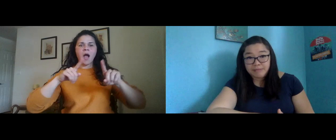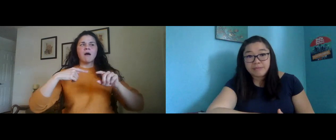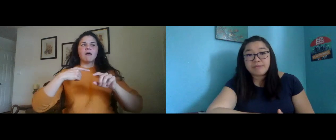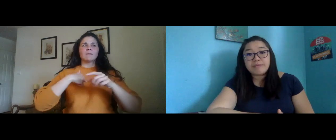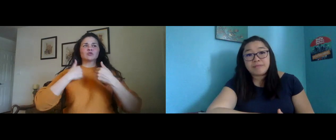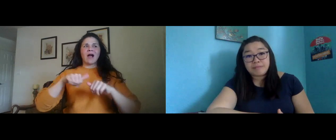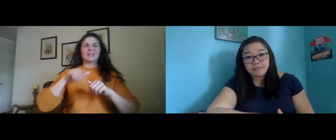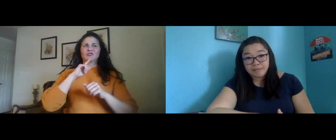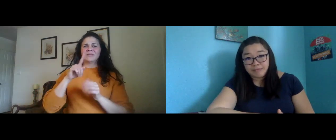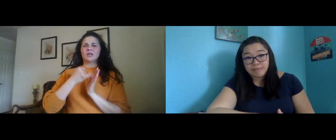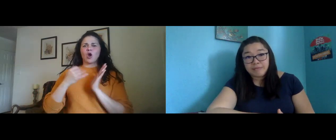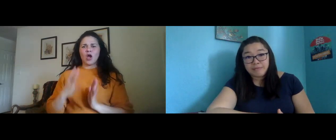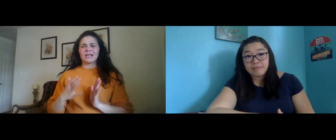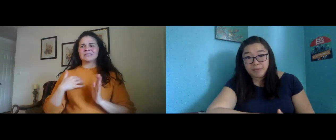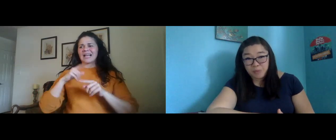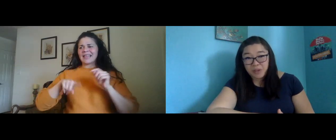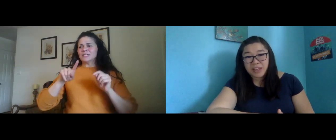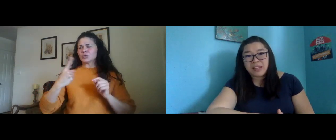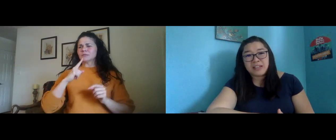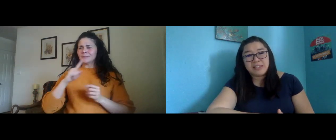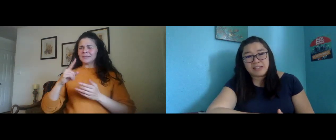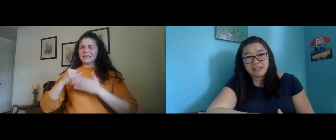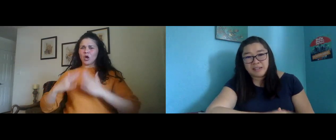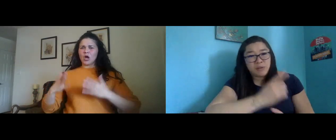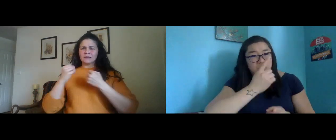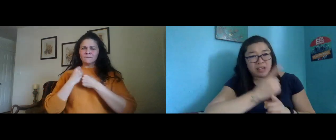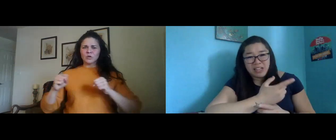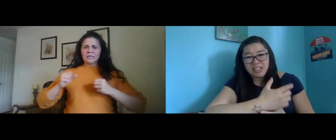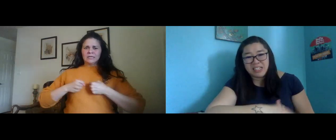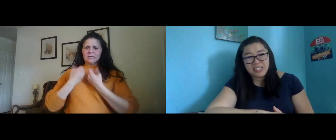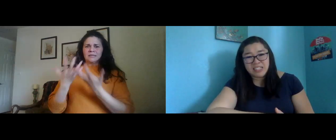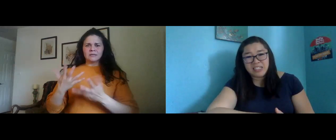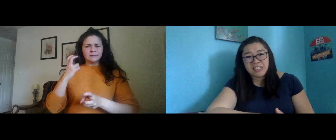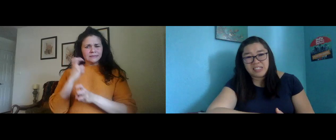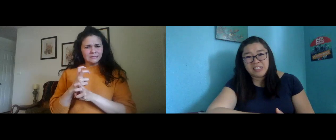while I’m trying to be an artist. It is hard to be an artist who can express freely.